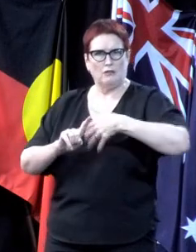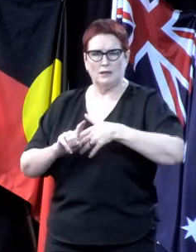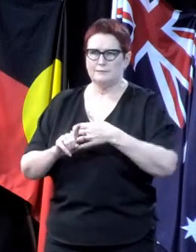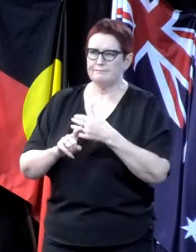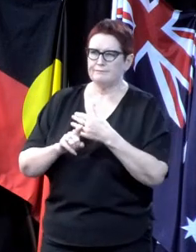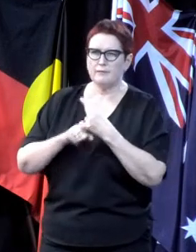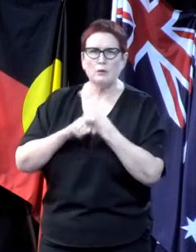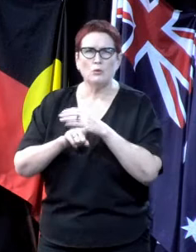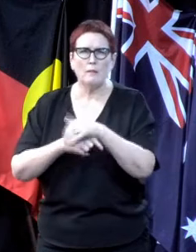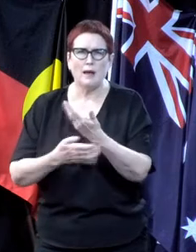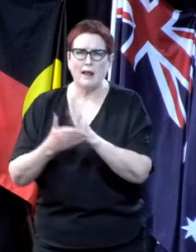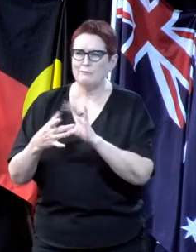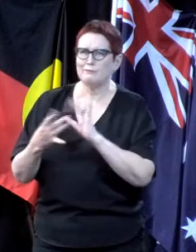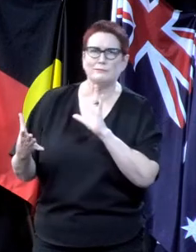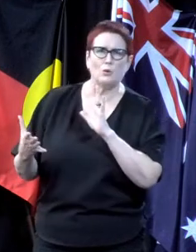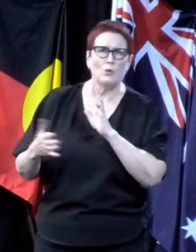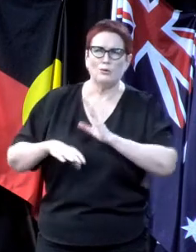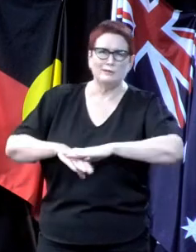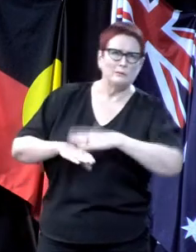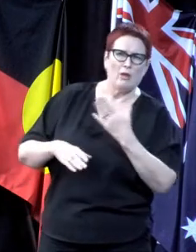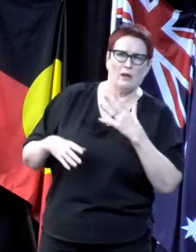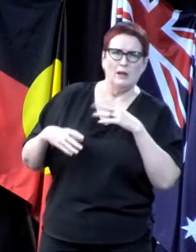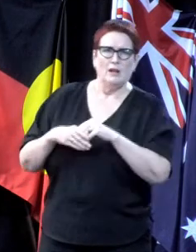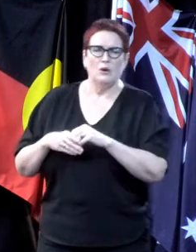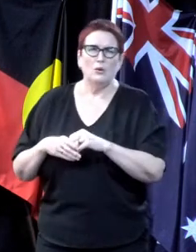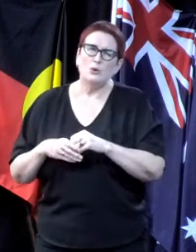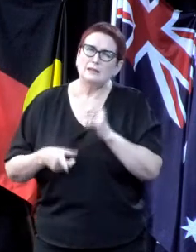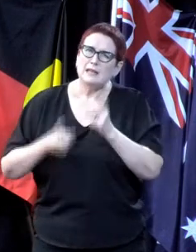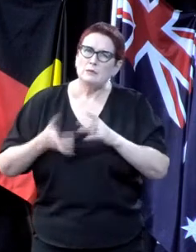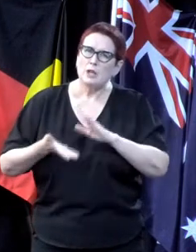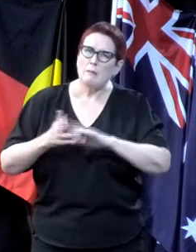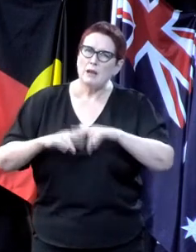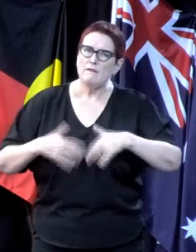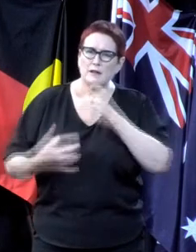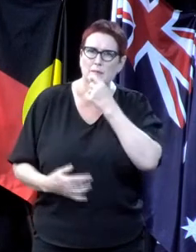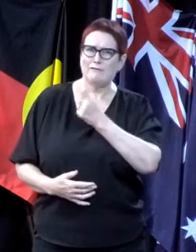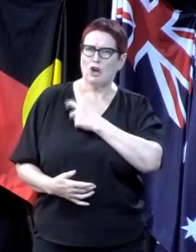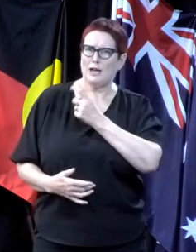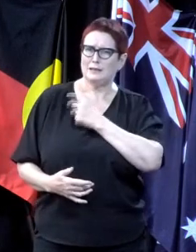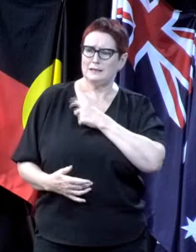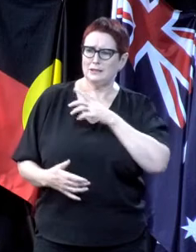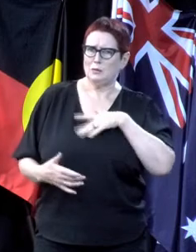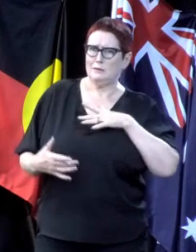and around the fear of engaging, particularly around diagnosed disability